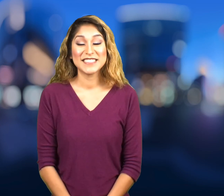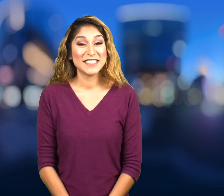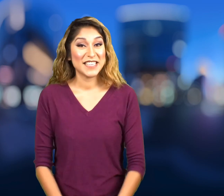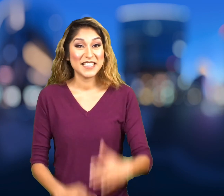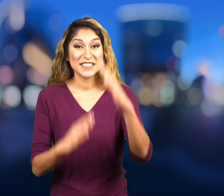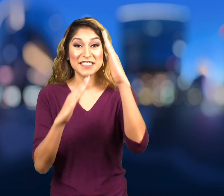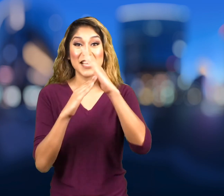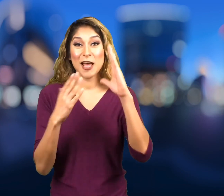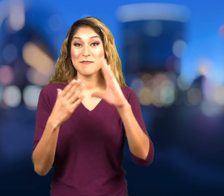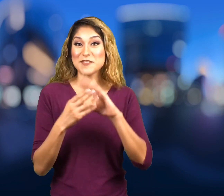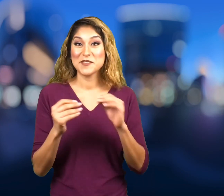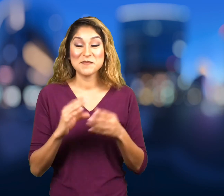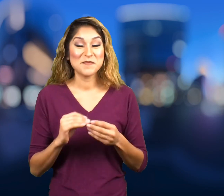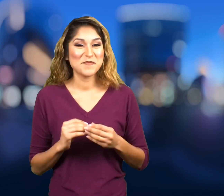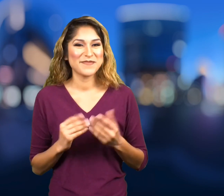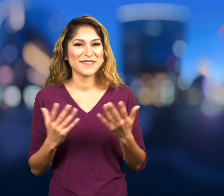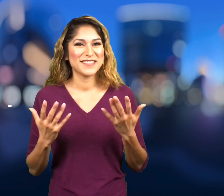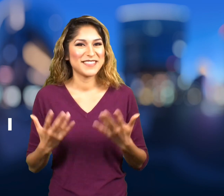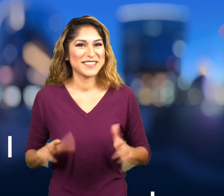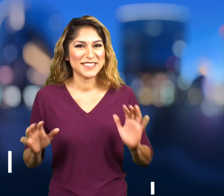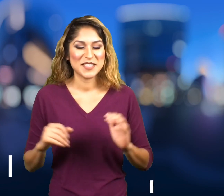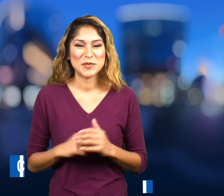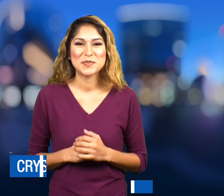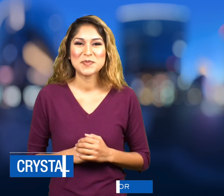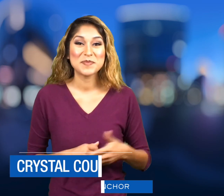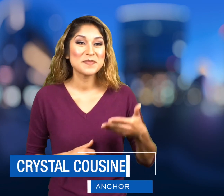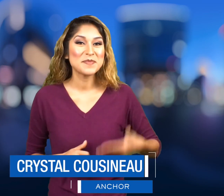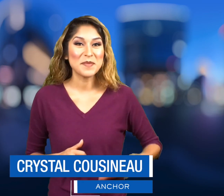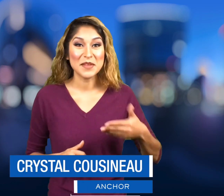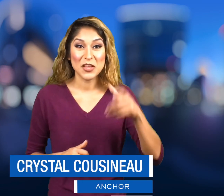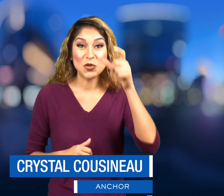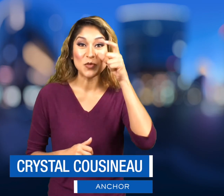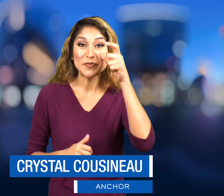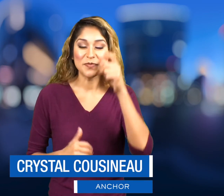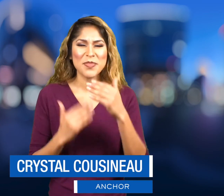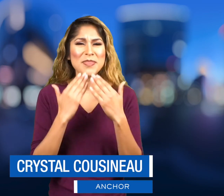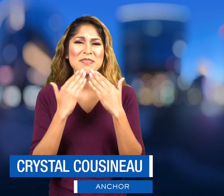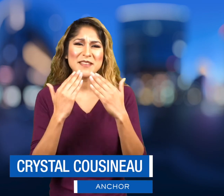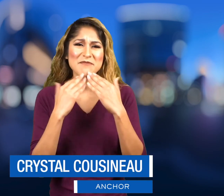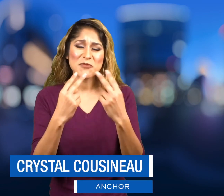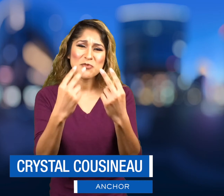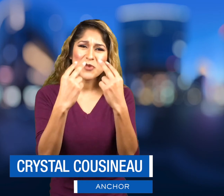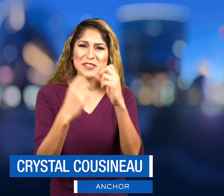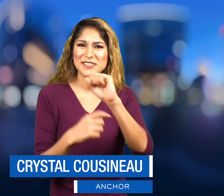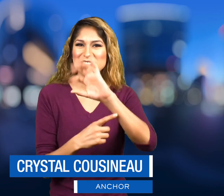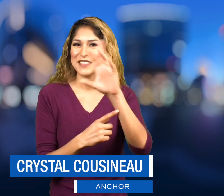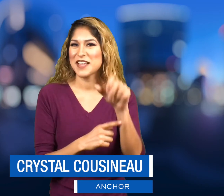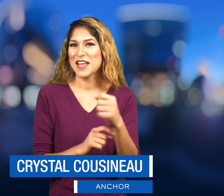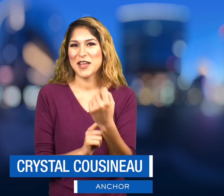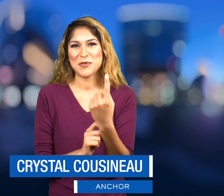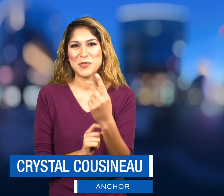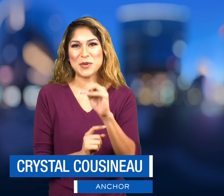And those are your top stories. I am Crystal Cousineau. Thank you for watching Sign1News.